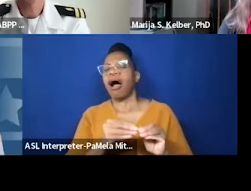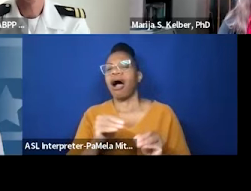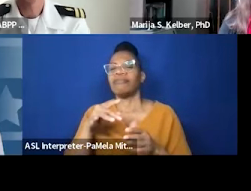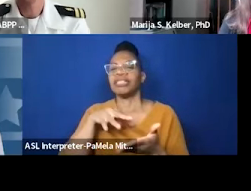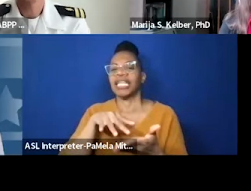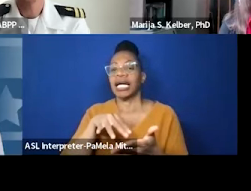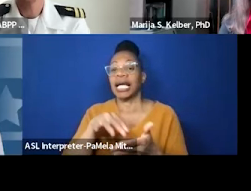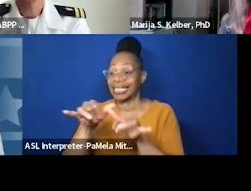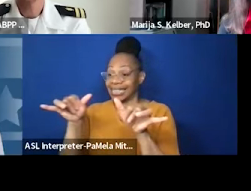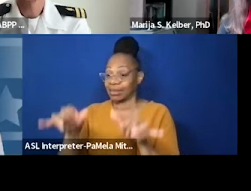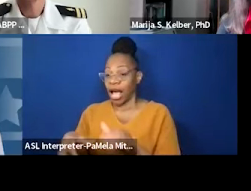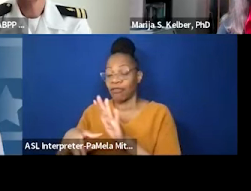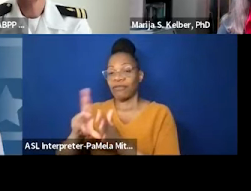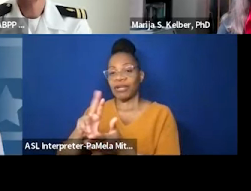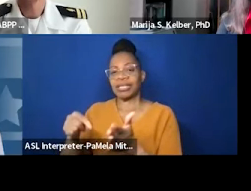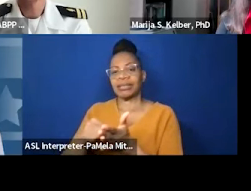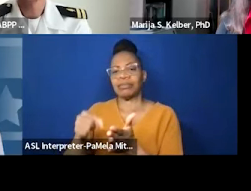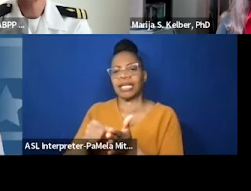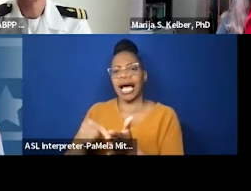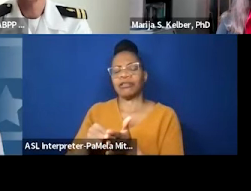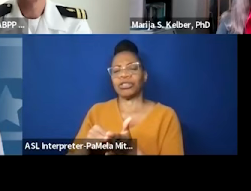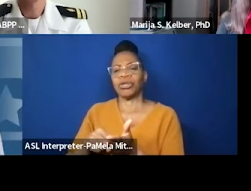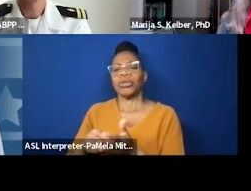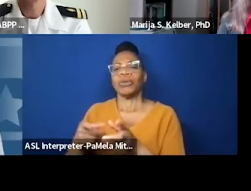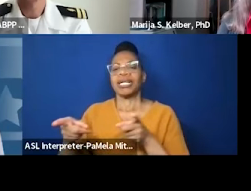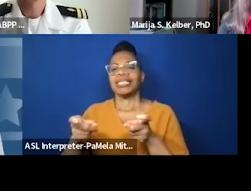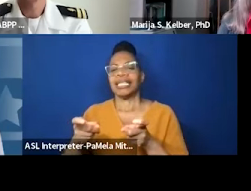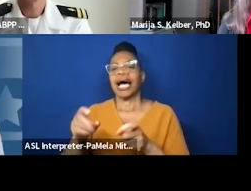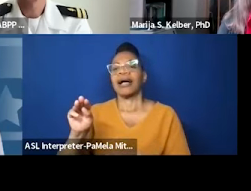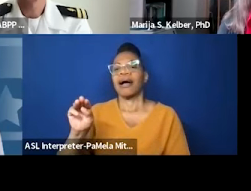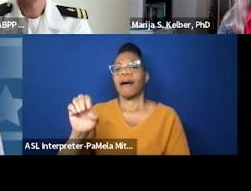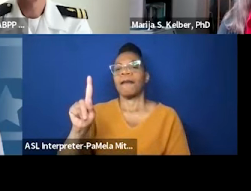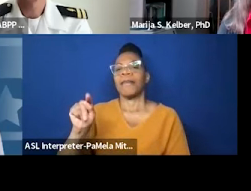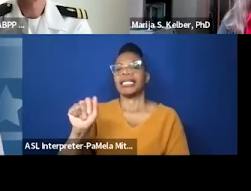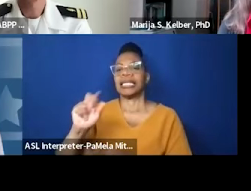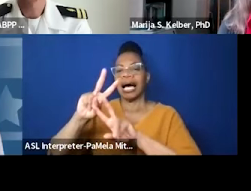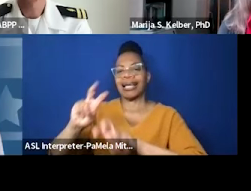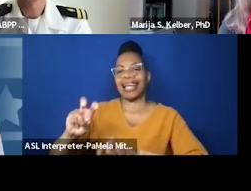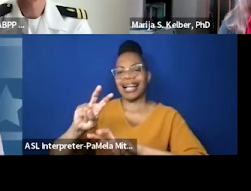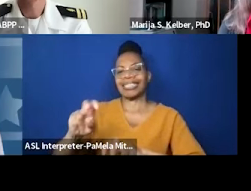sometimes you will conduct meta-analysis. In rapid reviews, there's no time often to do this,